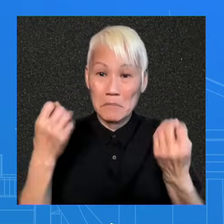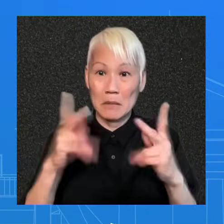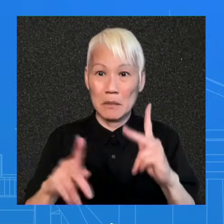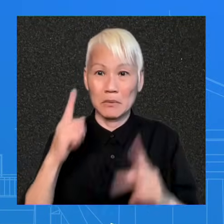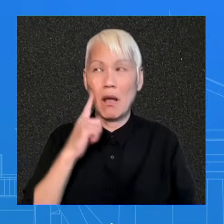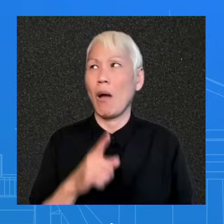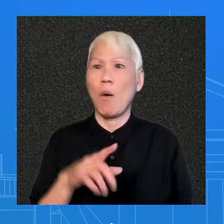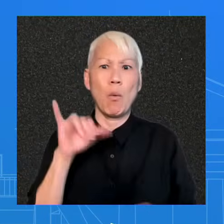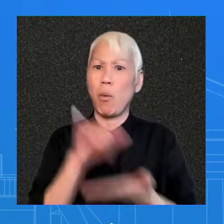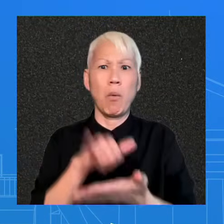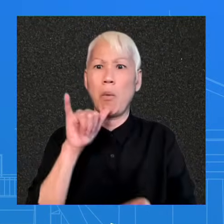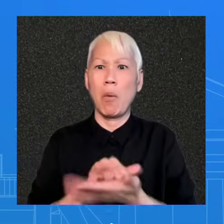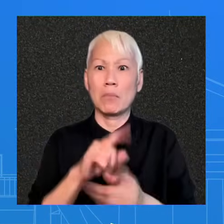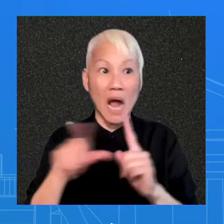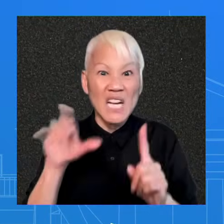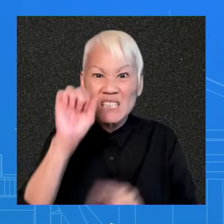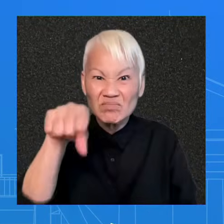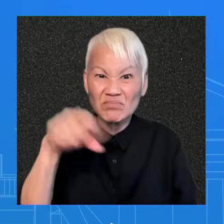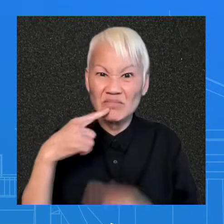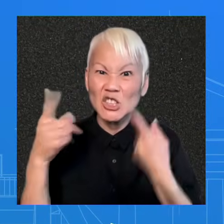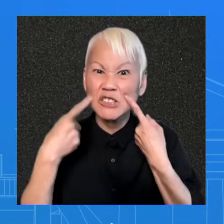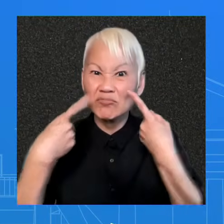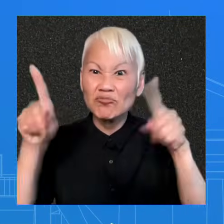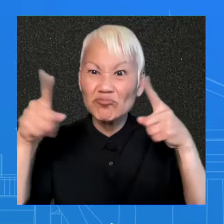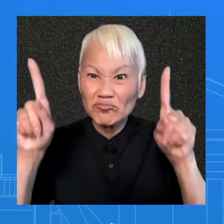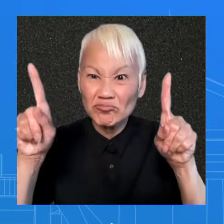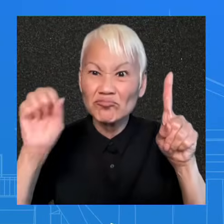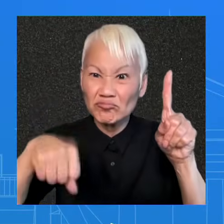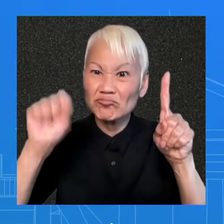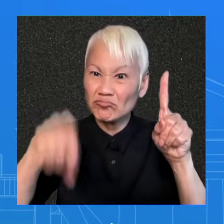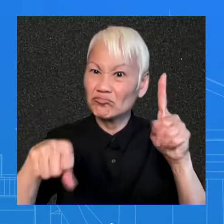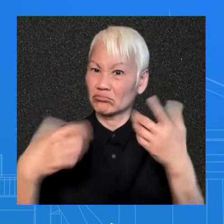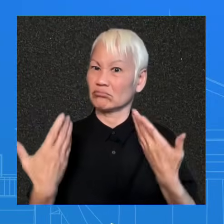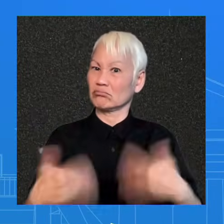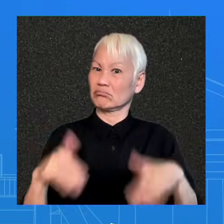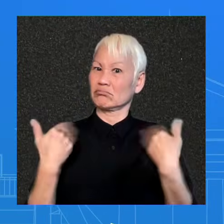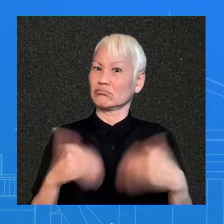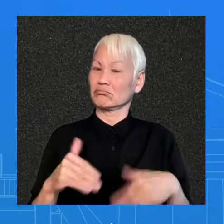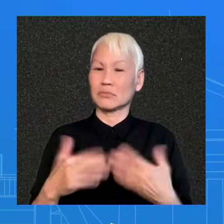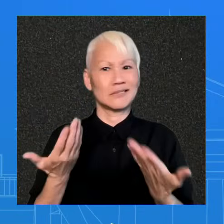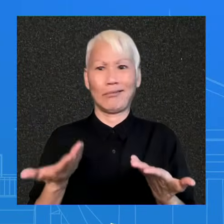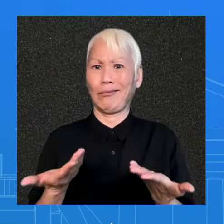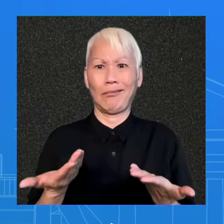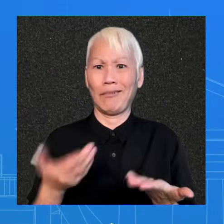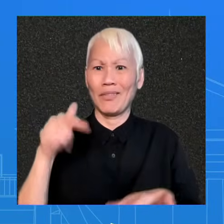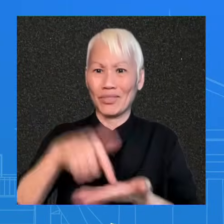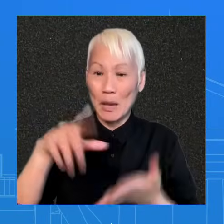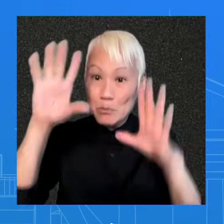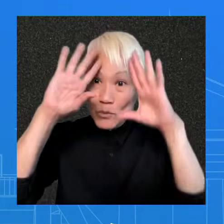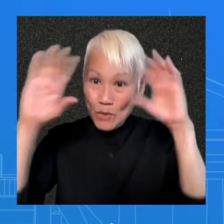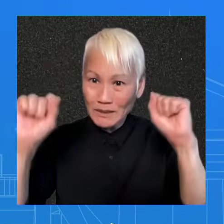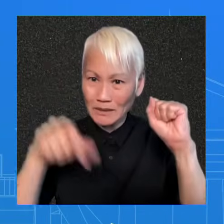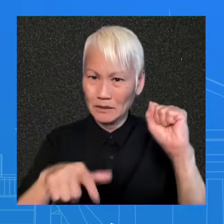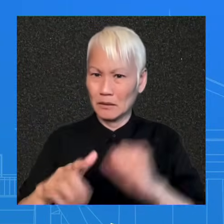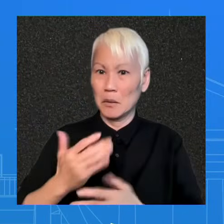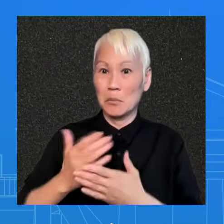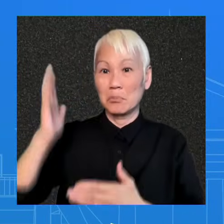and this President was able to get done. So, look, this is a President that has been attacked during 2020, where people said,